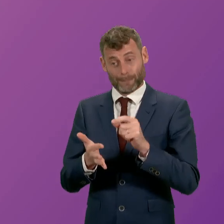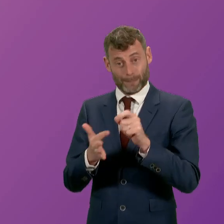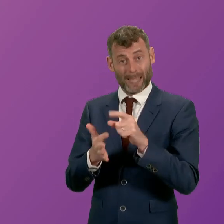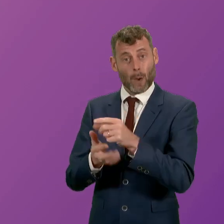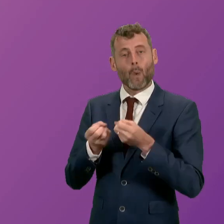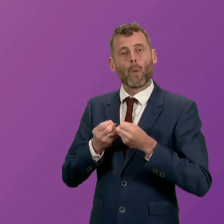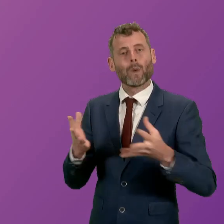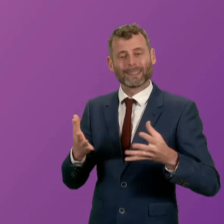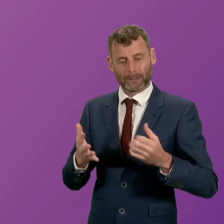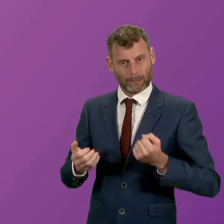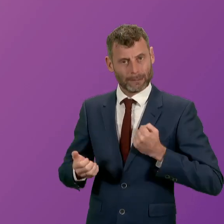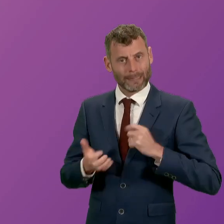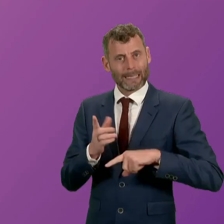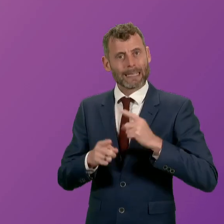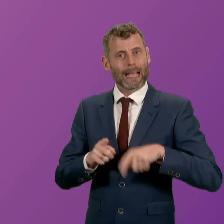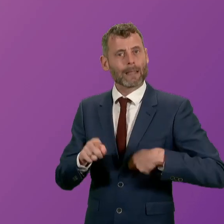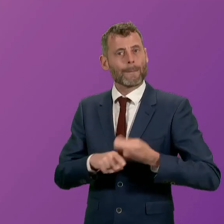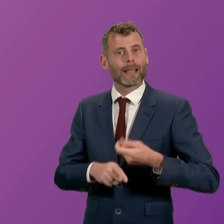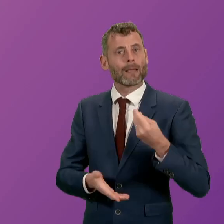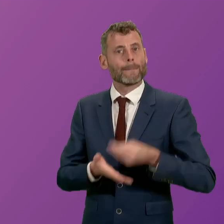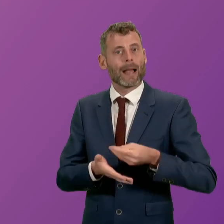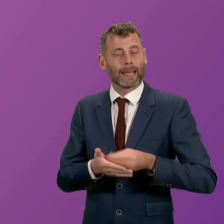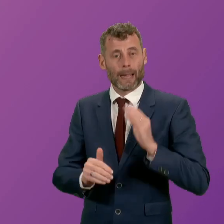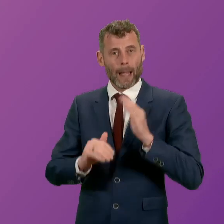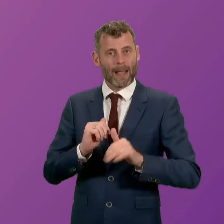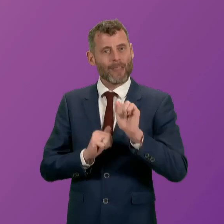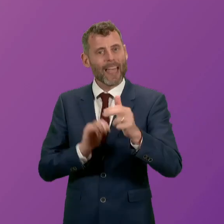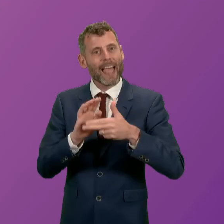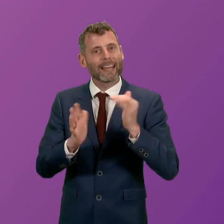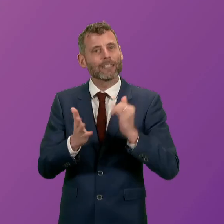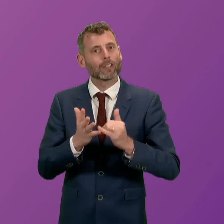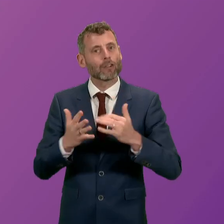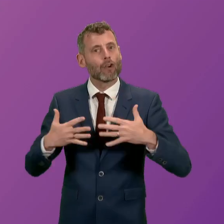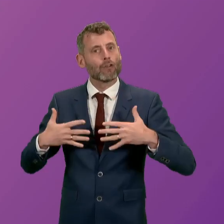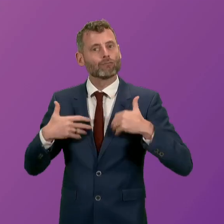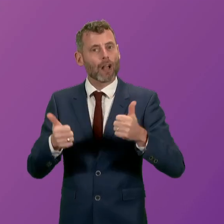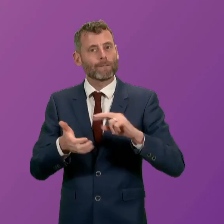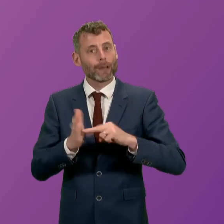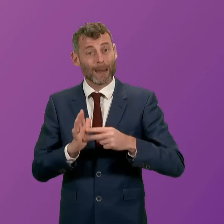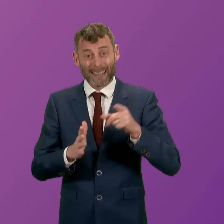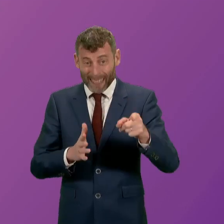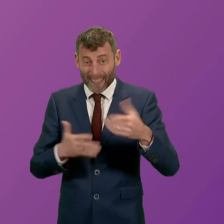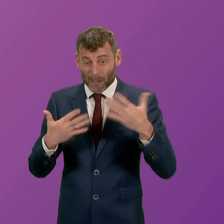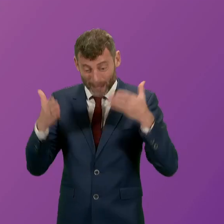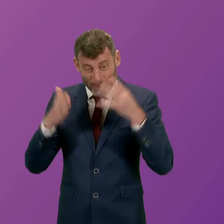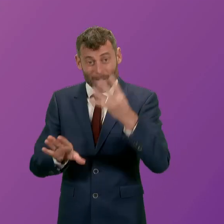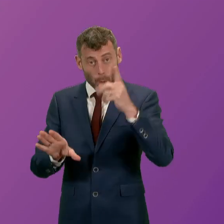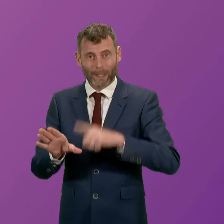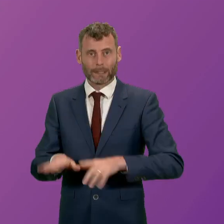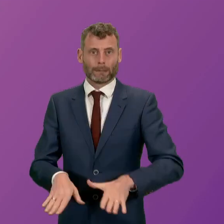a shameful cover-up about its NHS recovery plan. The SNP spent four years hiding the truth from the